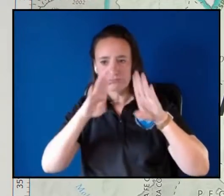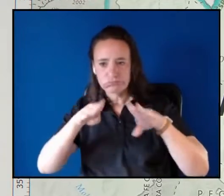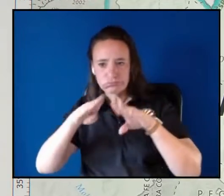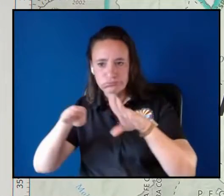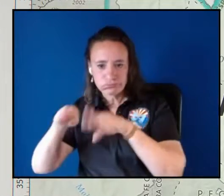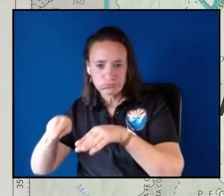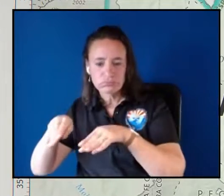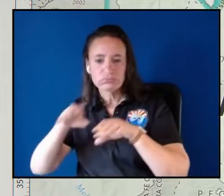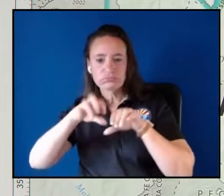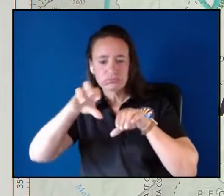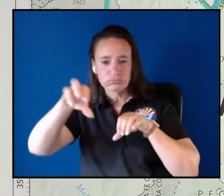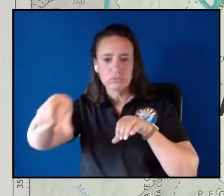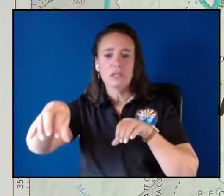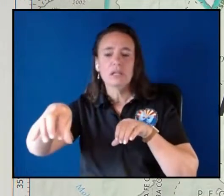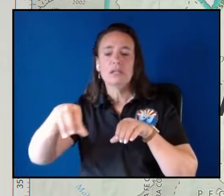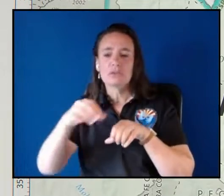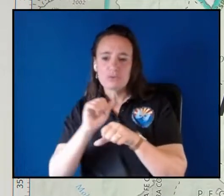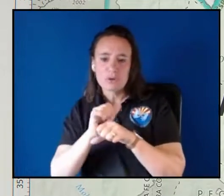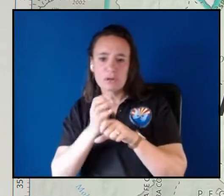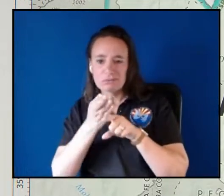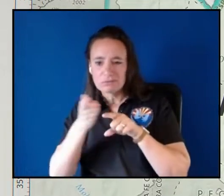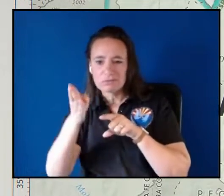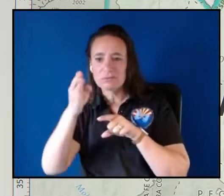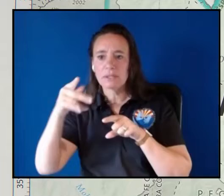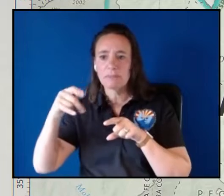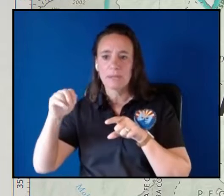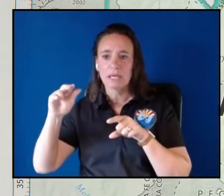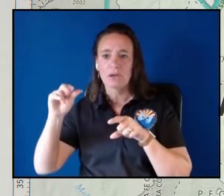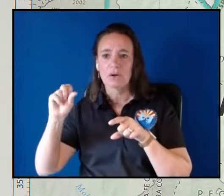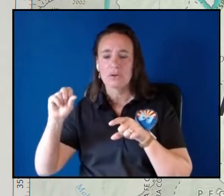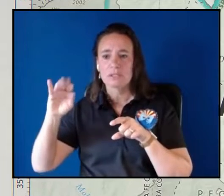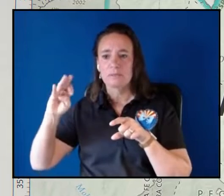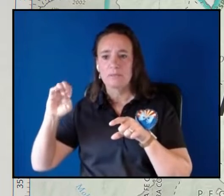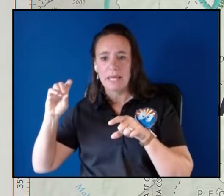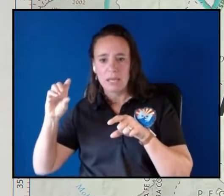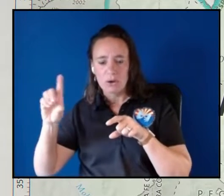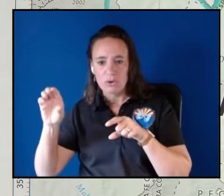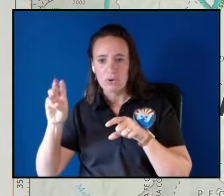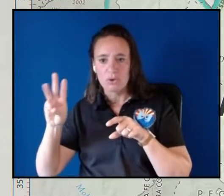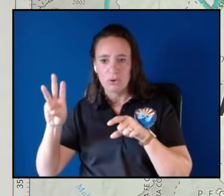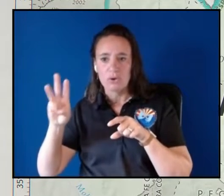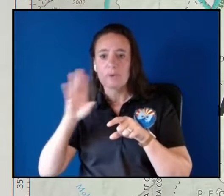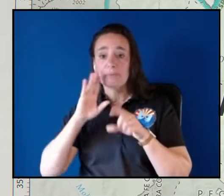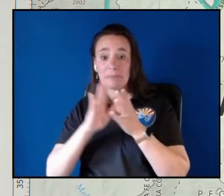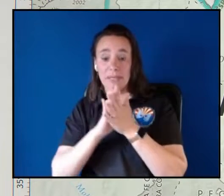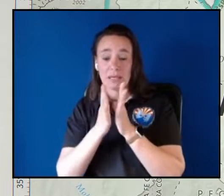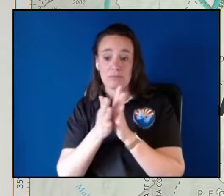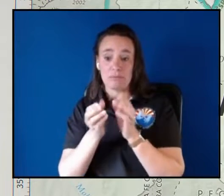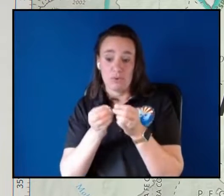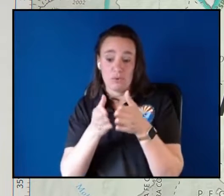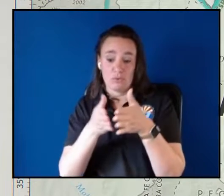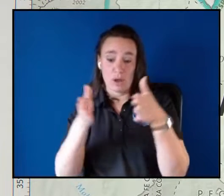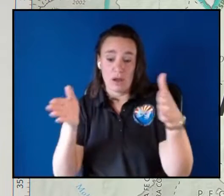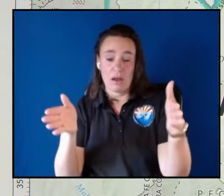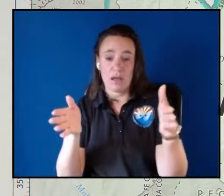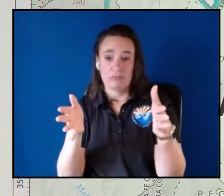into the meadows where things kind of open up and get more wide to really improve that containment feature that goes